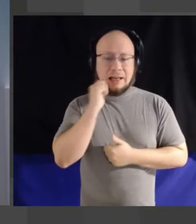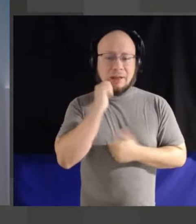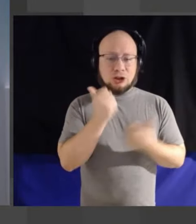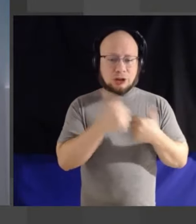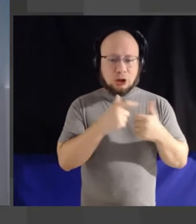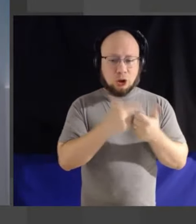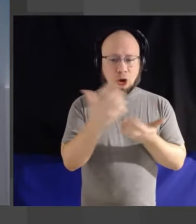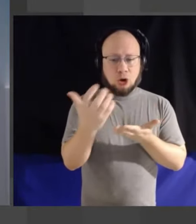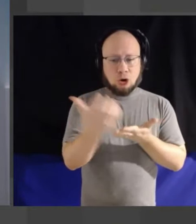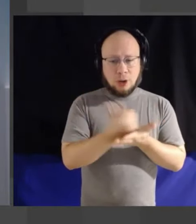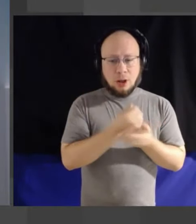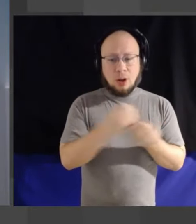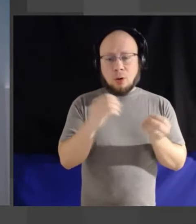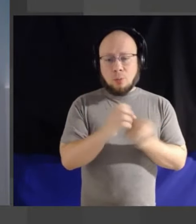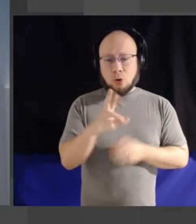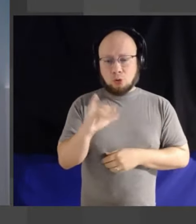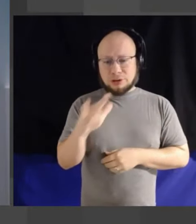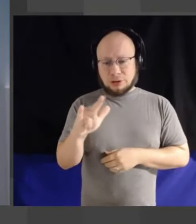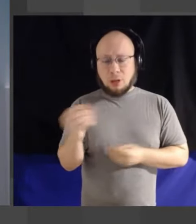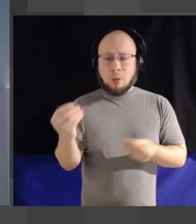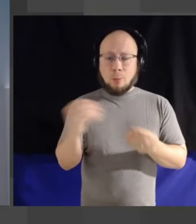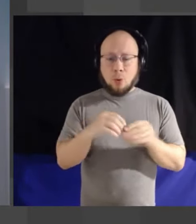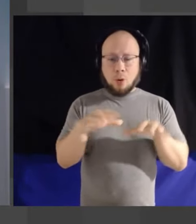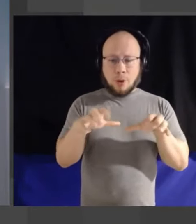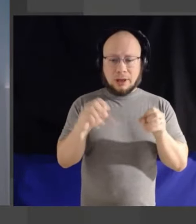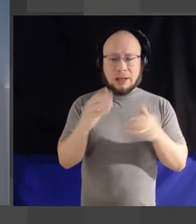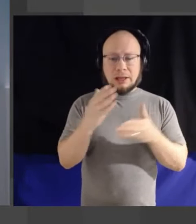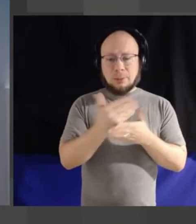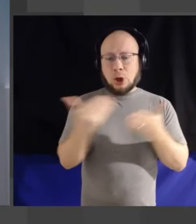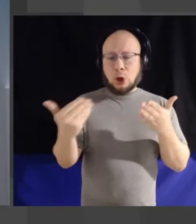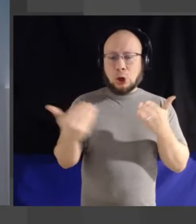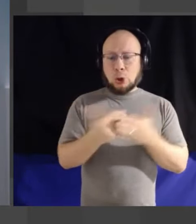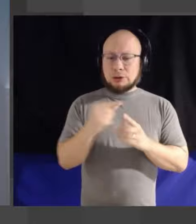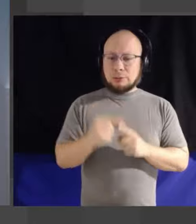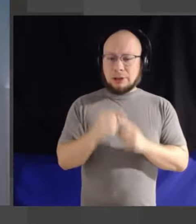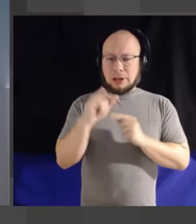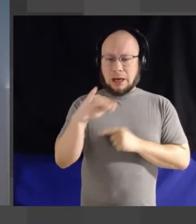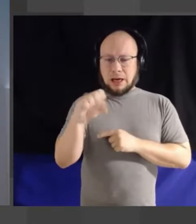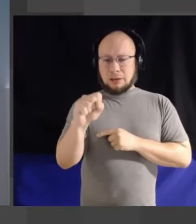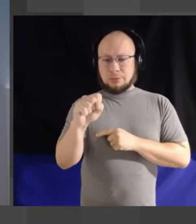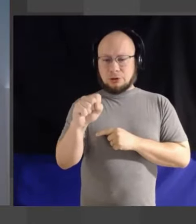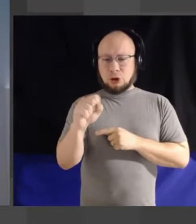SEASON AND DAILY CHALLENGES TO COLLECT MOBS, EVEN MORE ADVENTURE CRYSTALS AND EXCLUSIVE